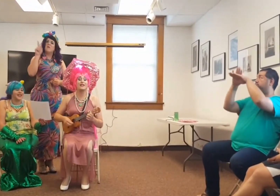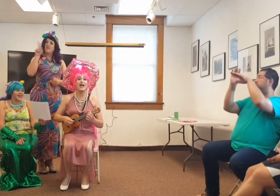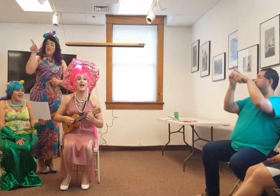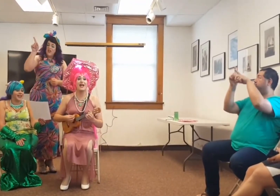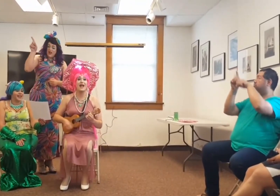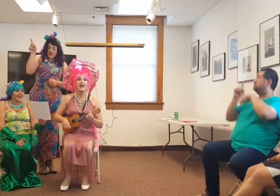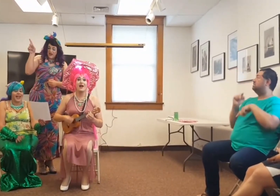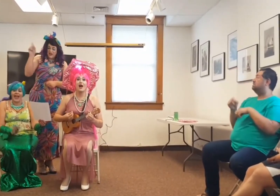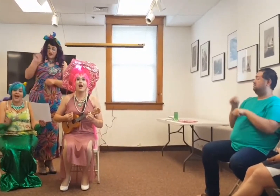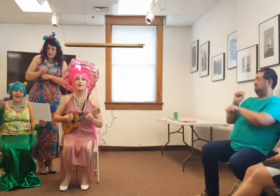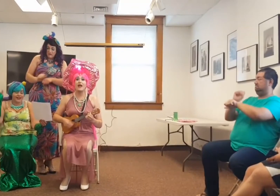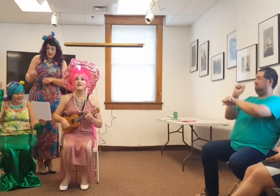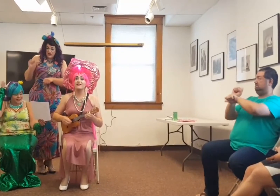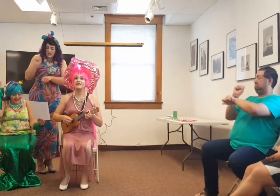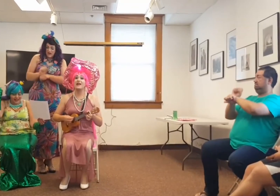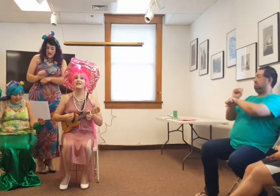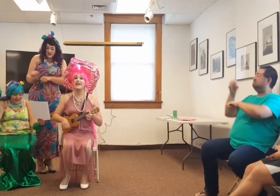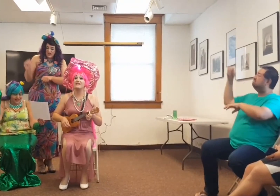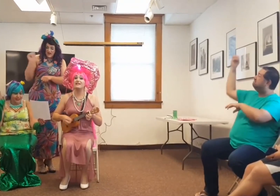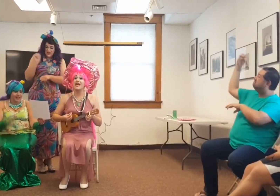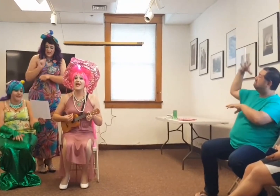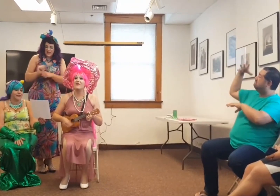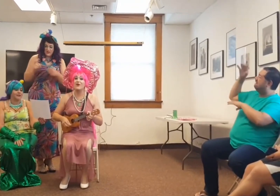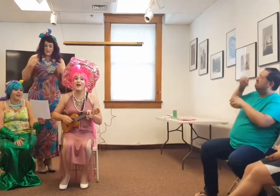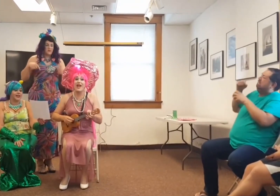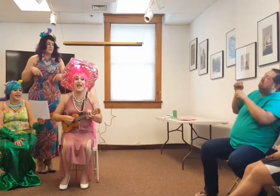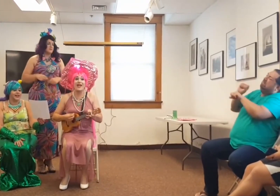Up in the sun they slave away.